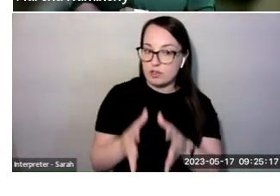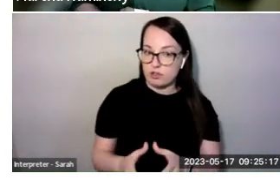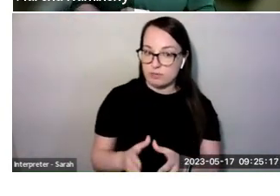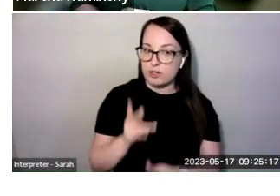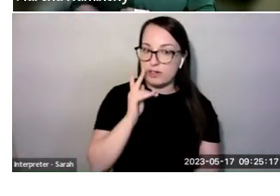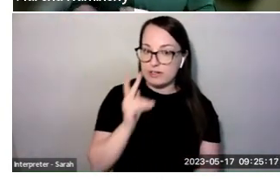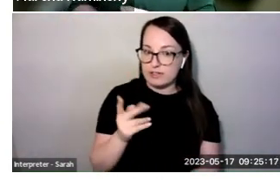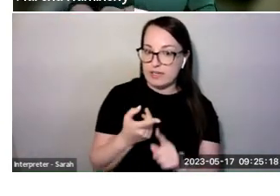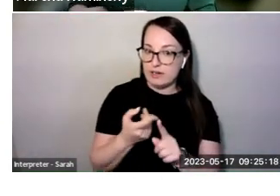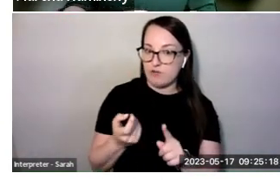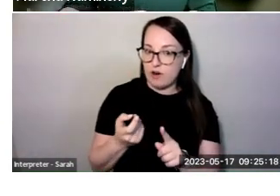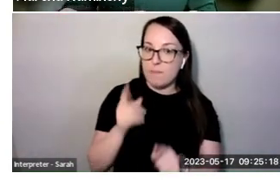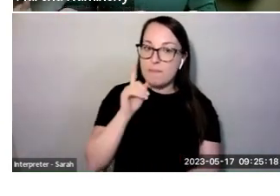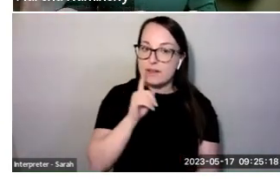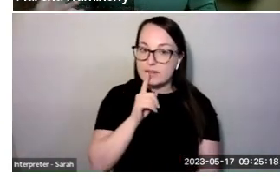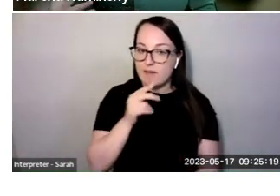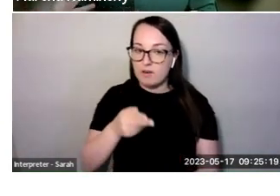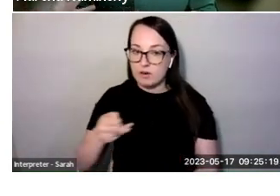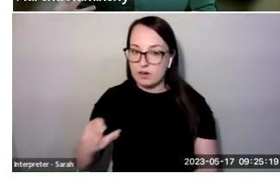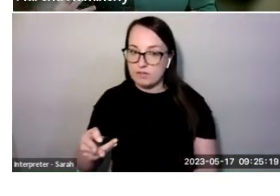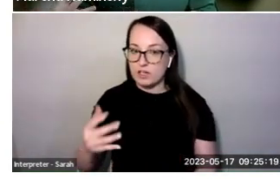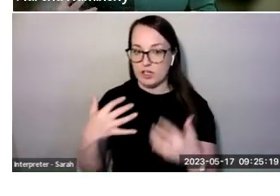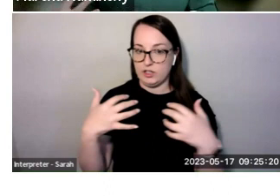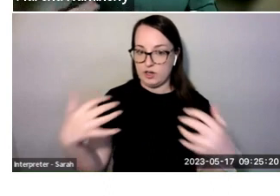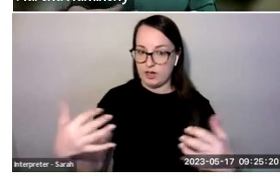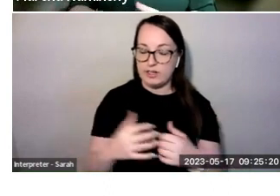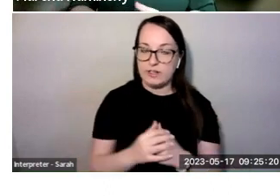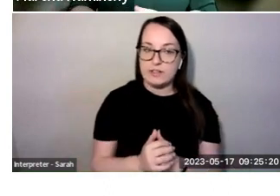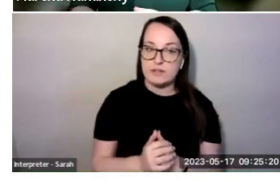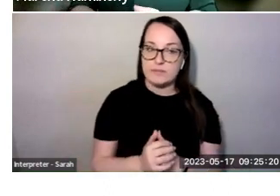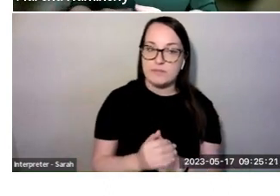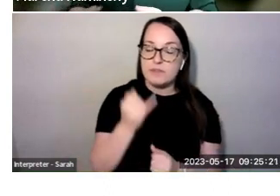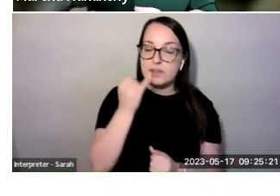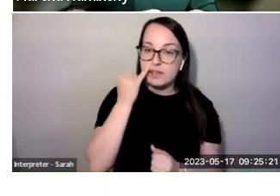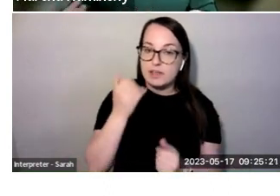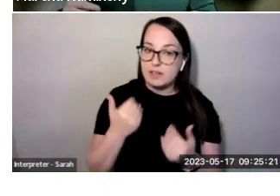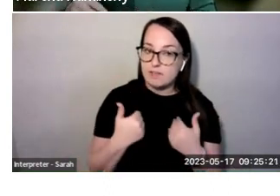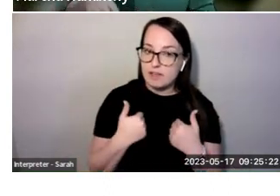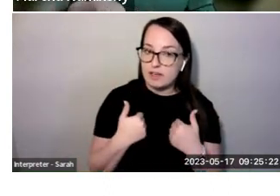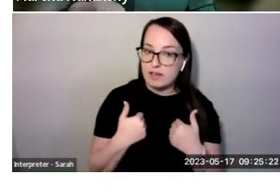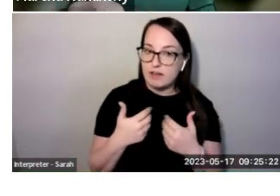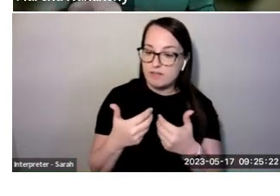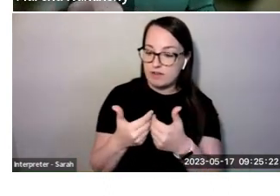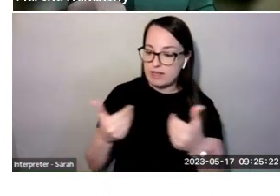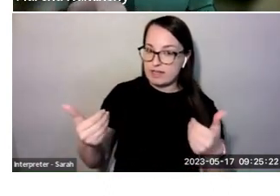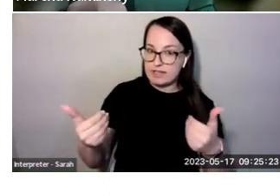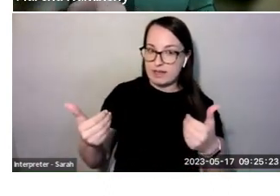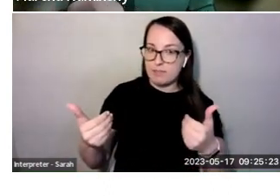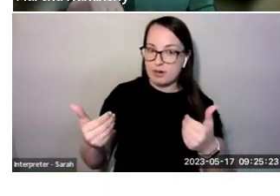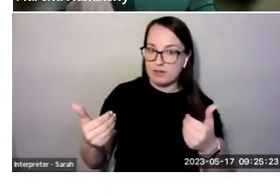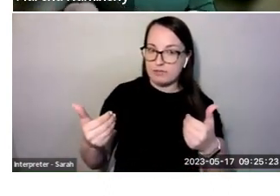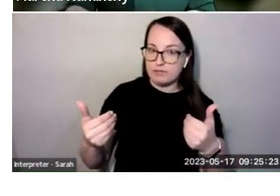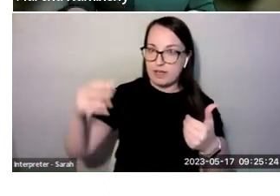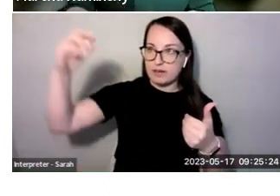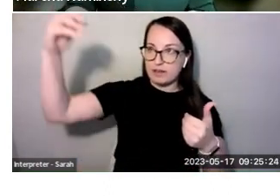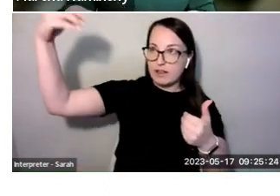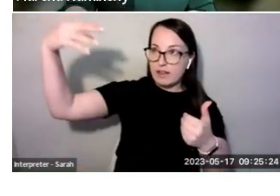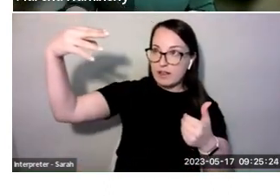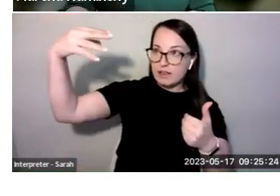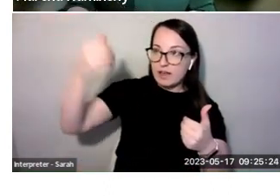stage performance, we want to make sure the interpreter is able to be seen by the deaf and hard of hearing audience,